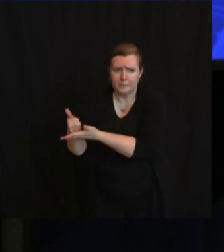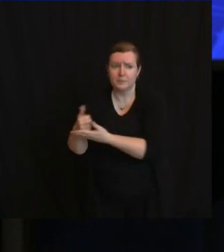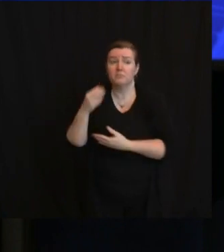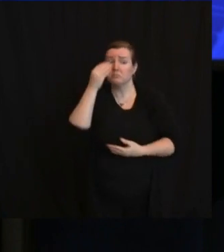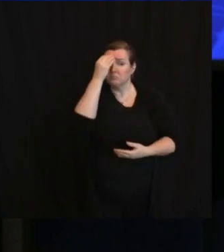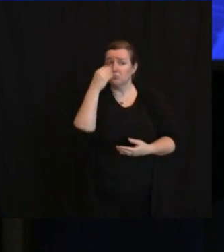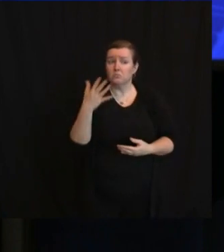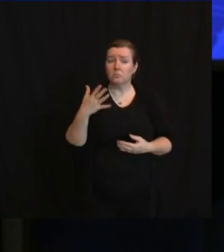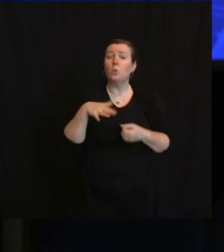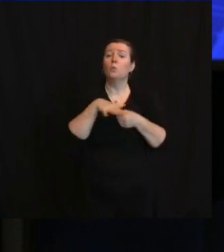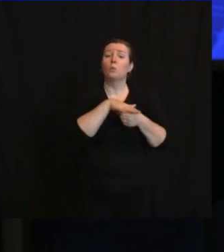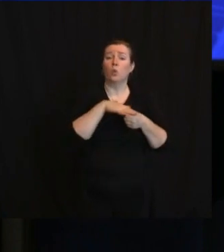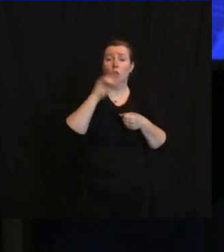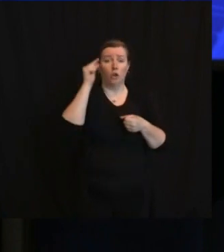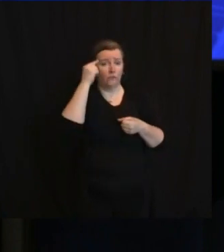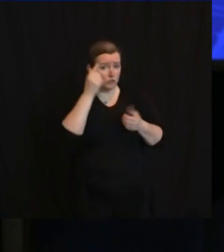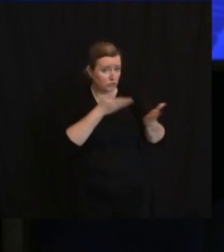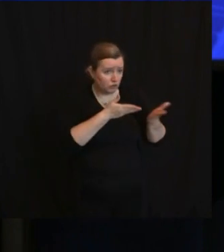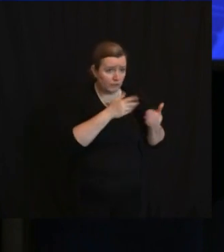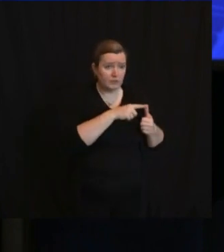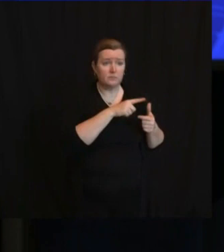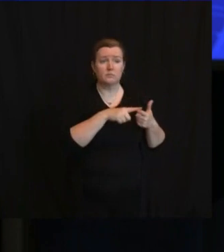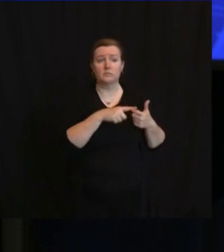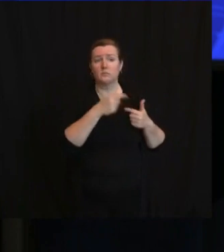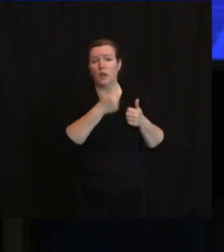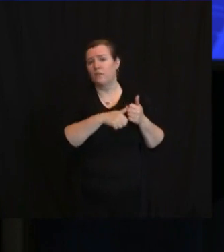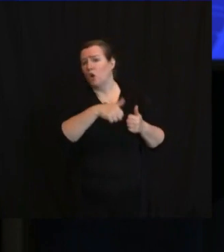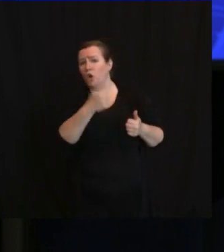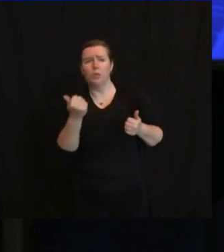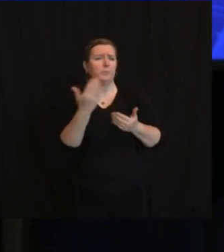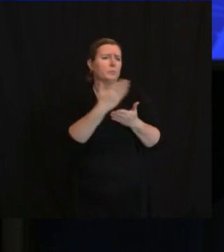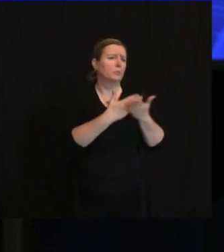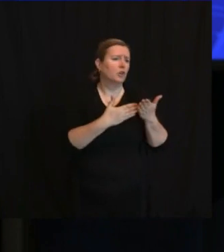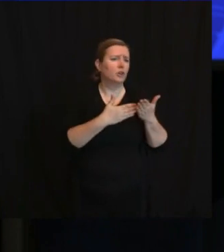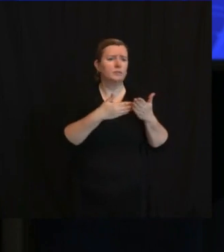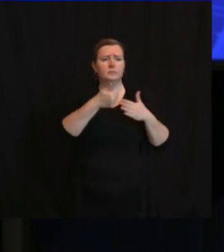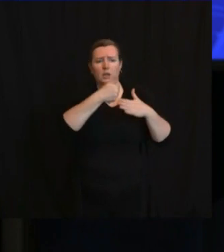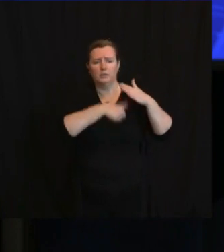MUNICIPALITIES AND OTHER PUBLIC ENTITIES AND I JUST WANT TO